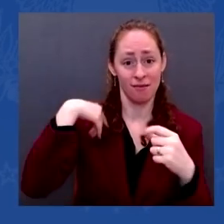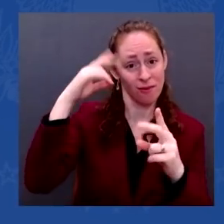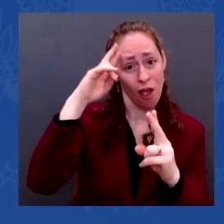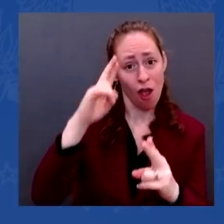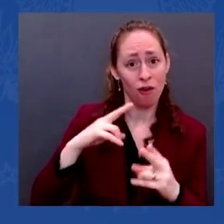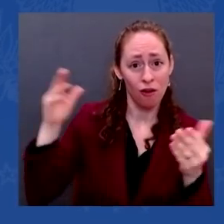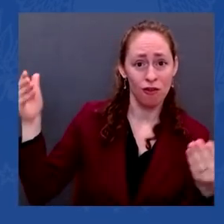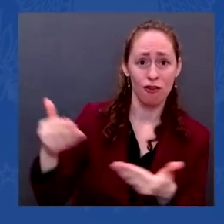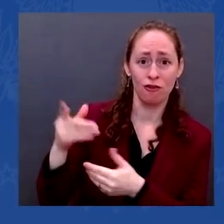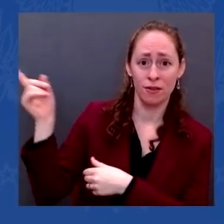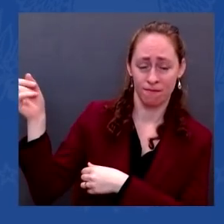The President: